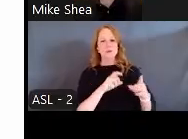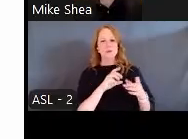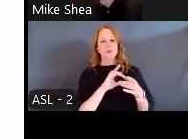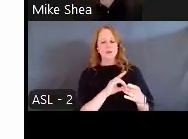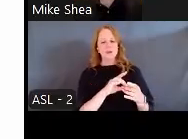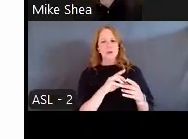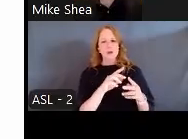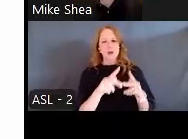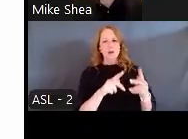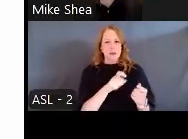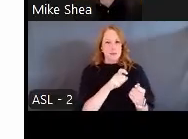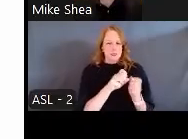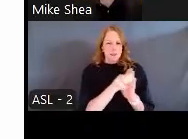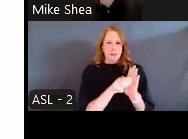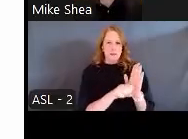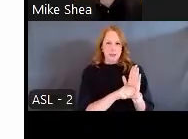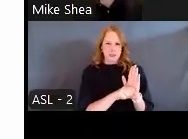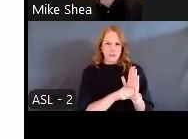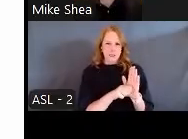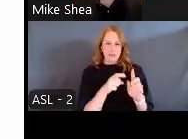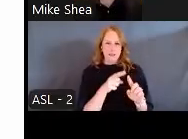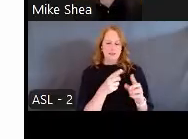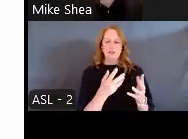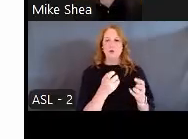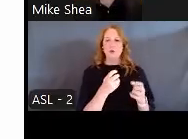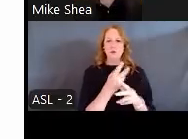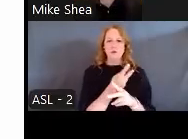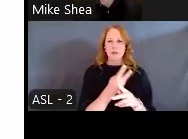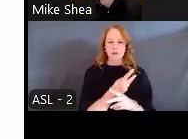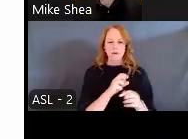states that are maybe looking to figure out, you know, how do they get started to develop a